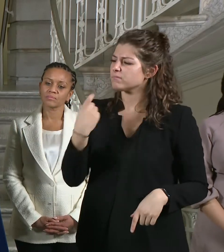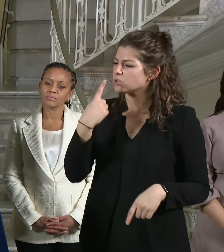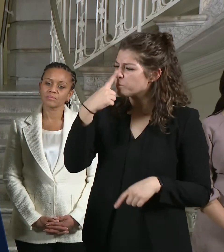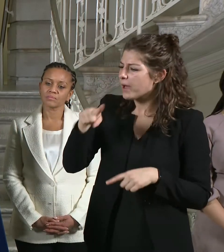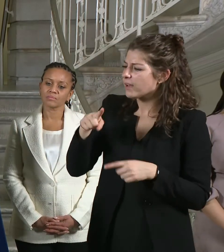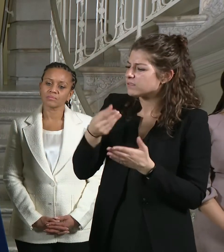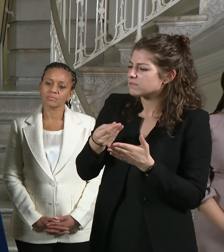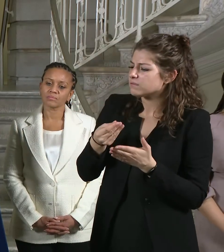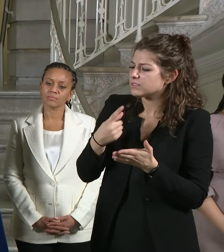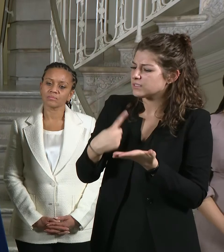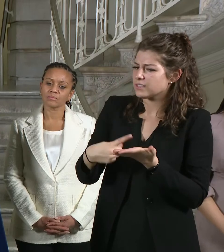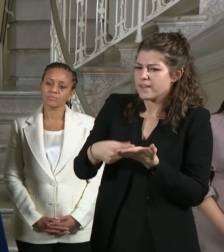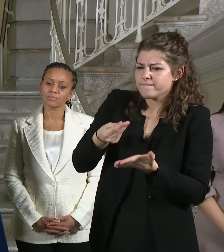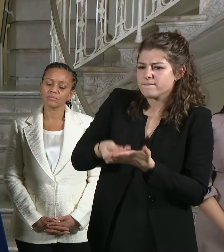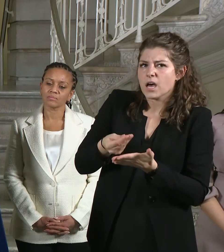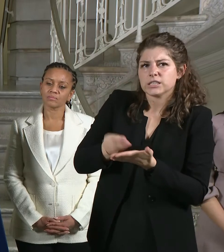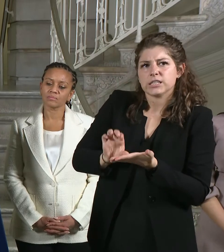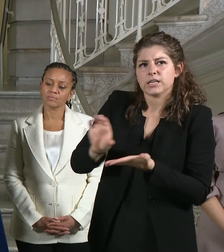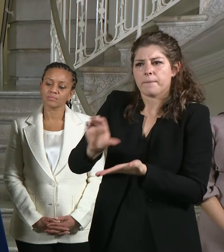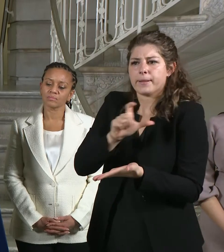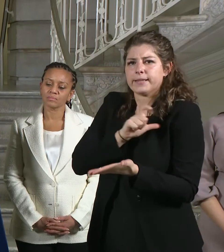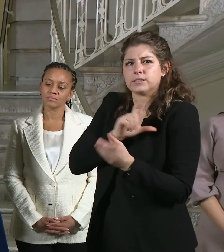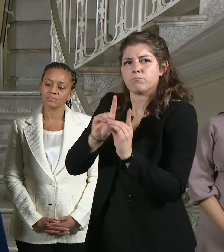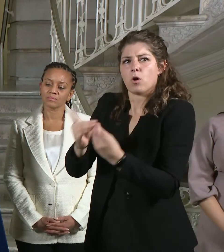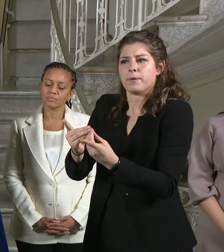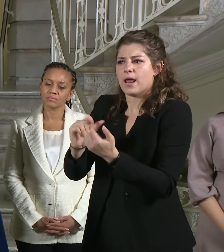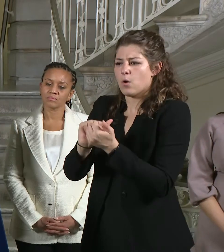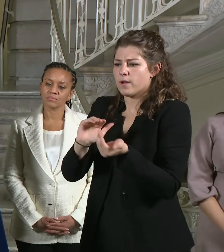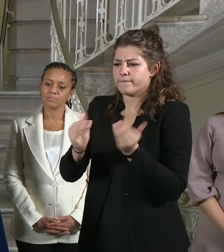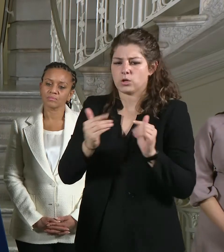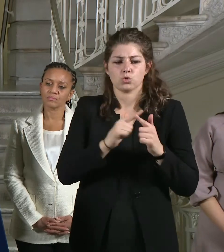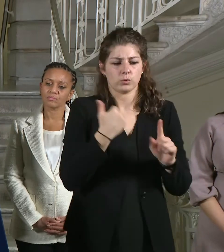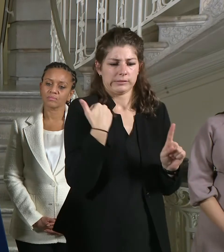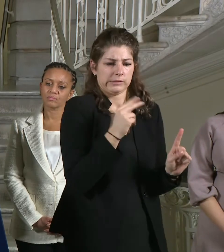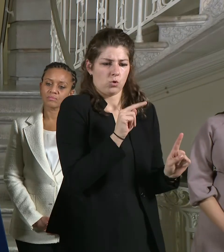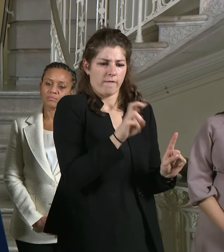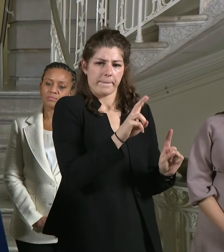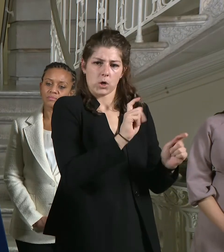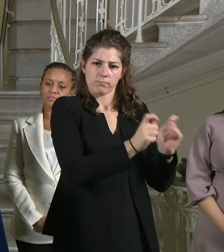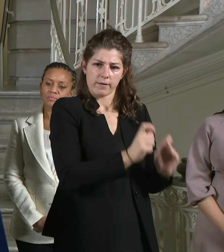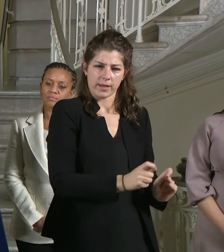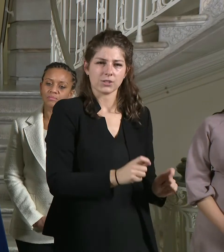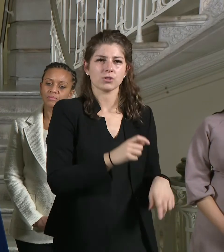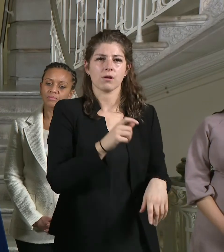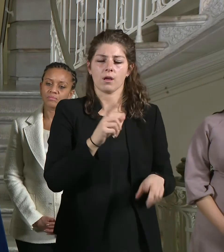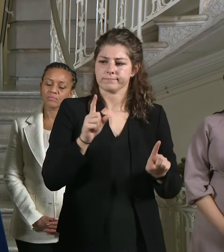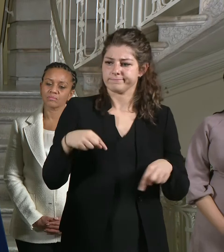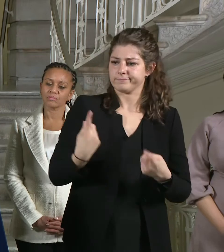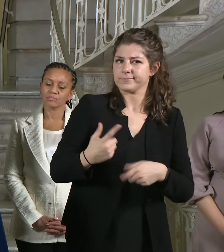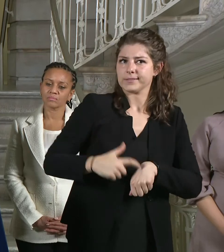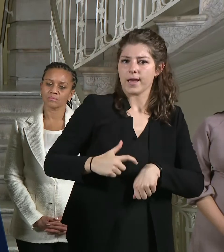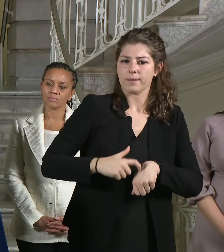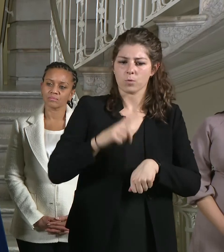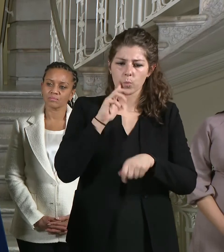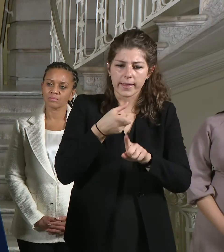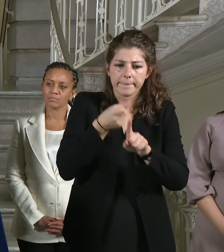THIS POINT IS